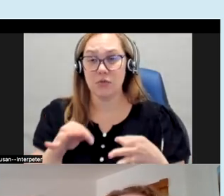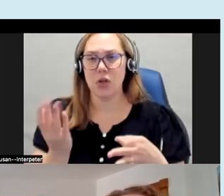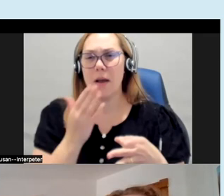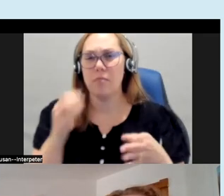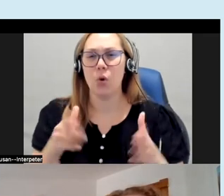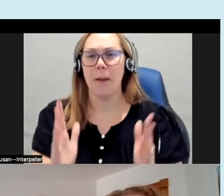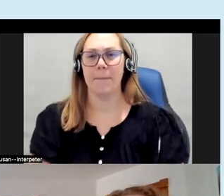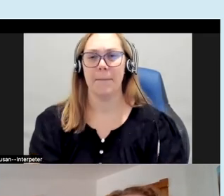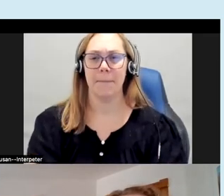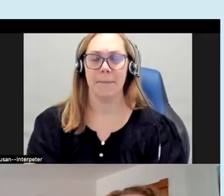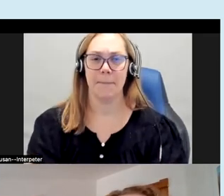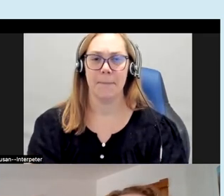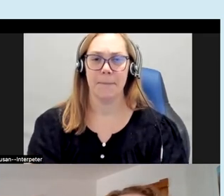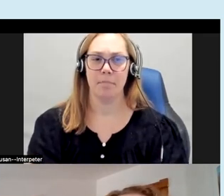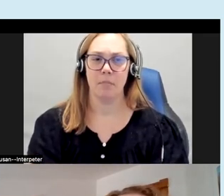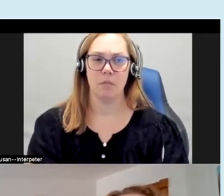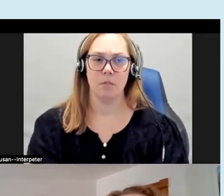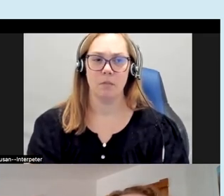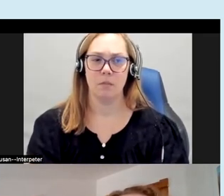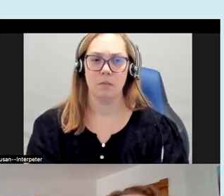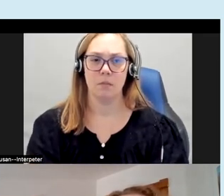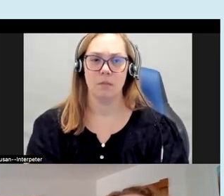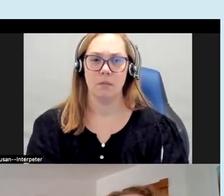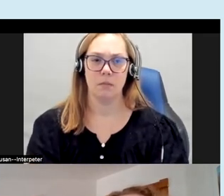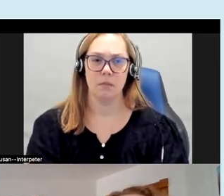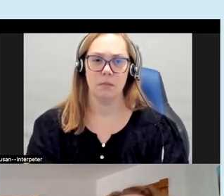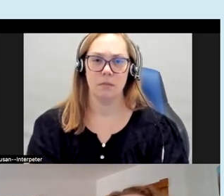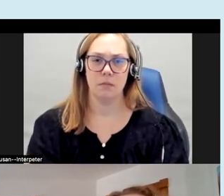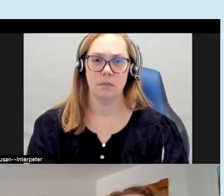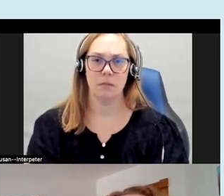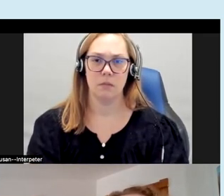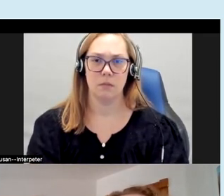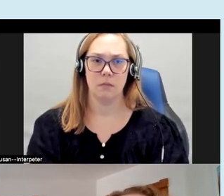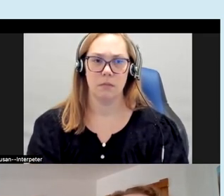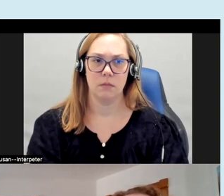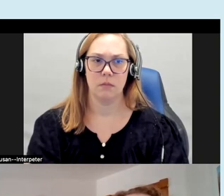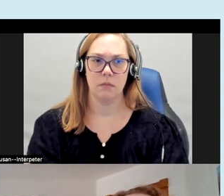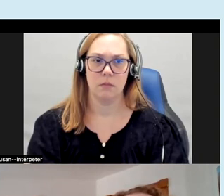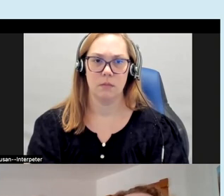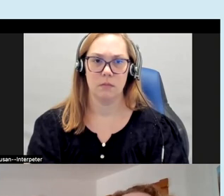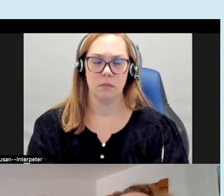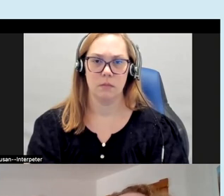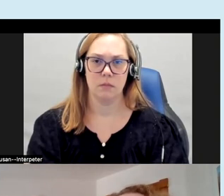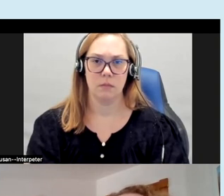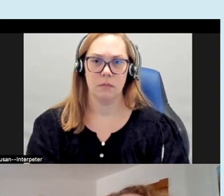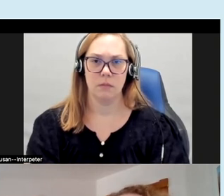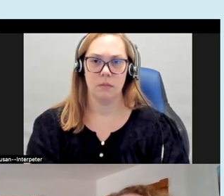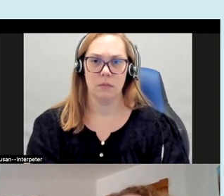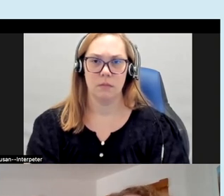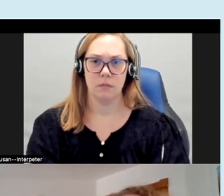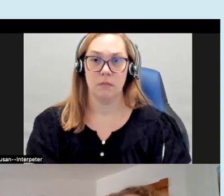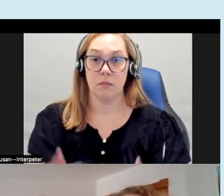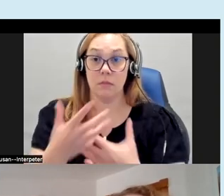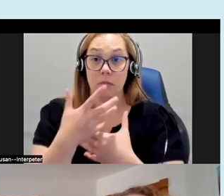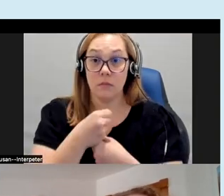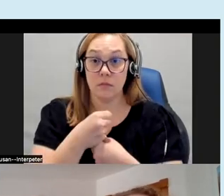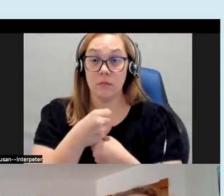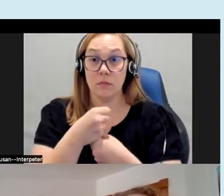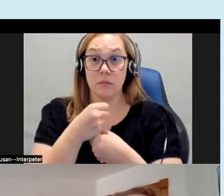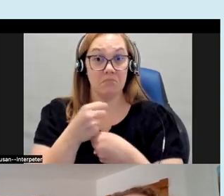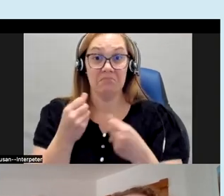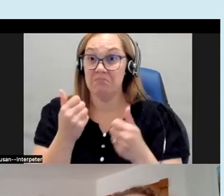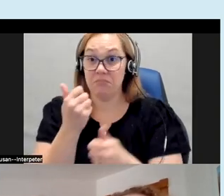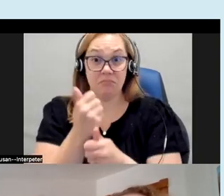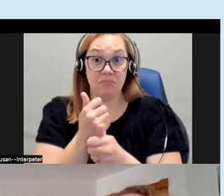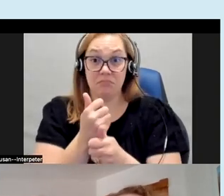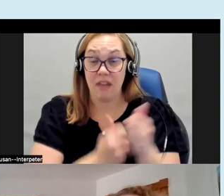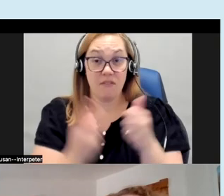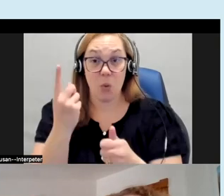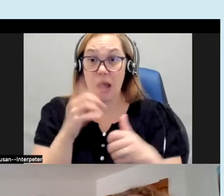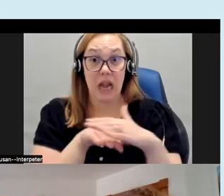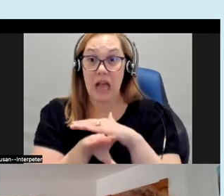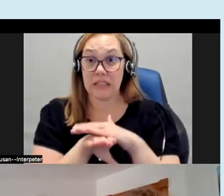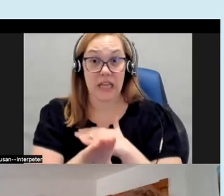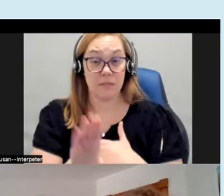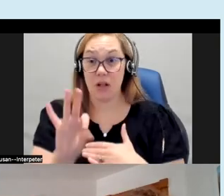go so in summary everybody's accessibility feature will be different based on their